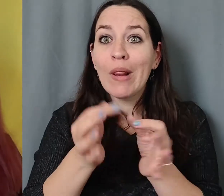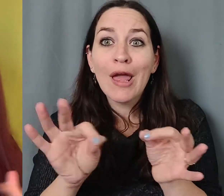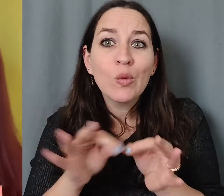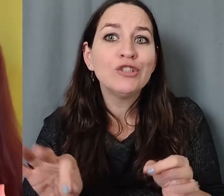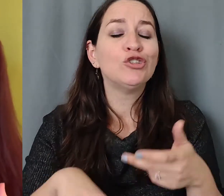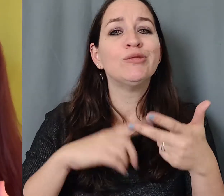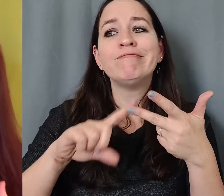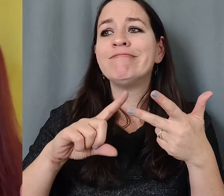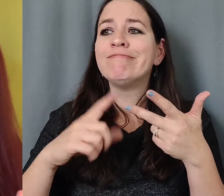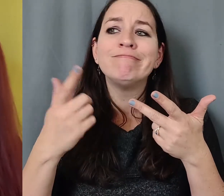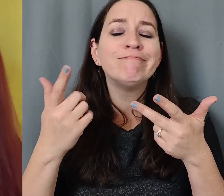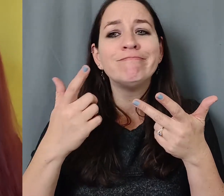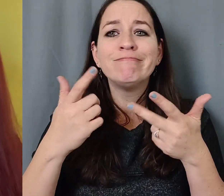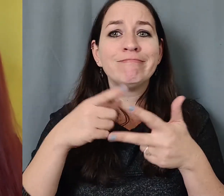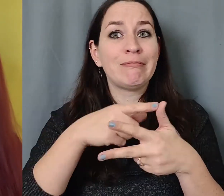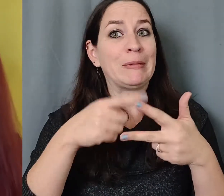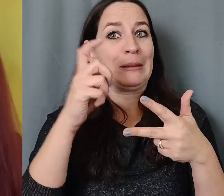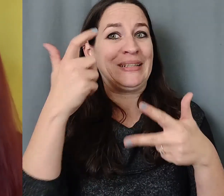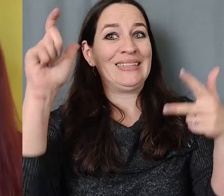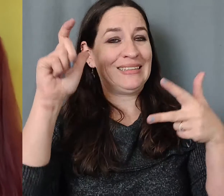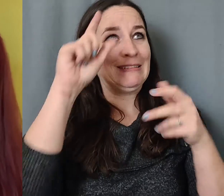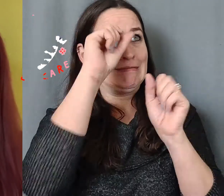Or they may be kind of less tangible goals like you want to improve self-care